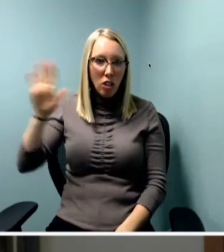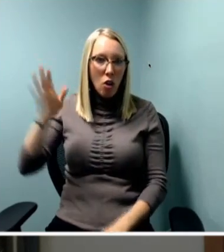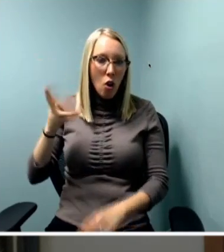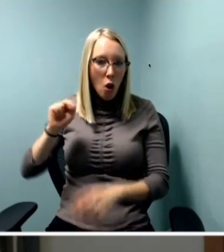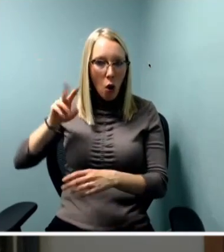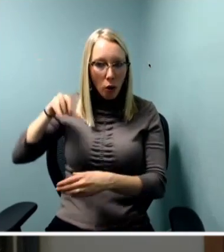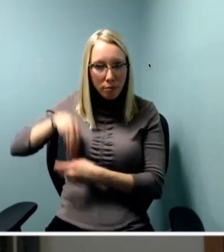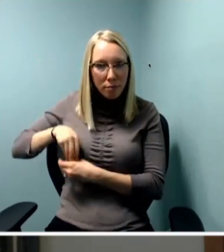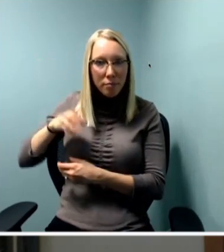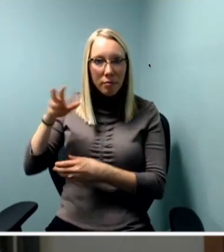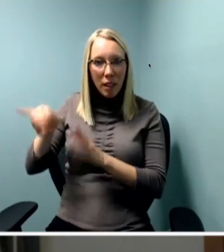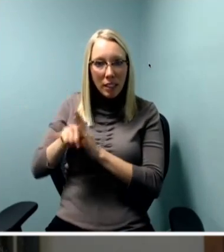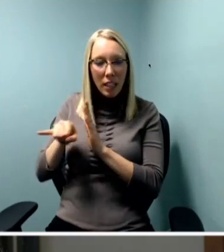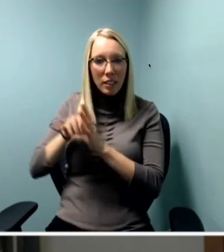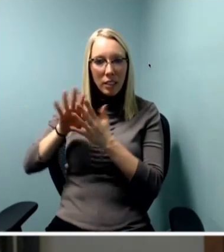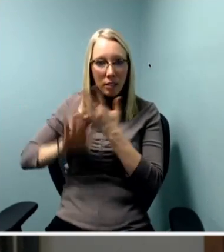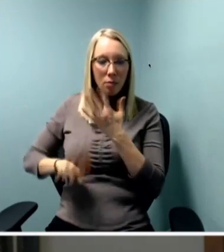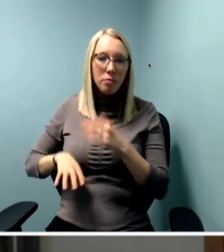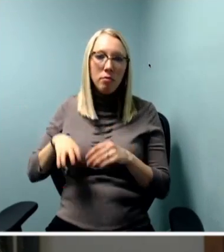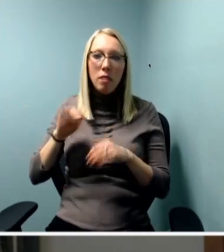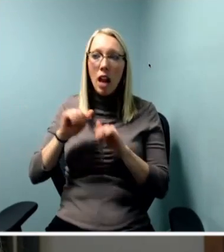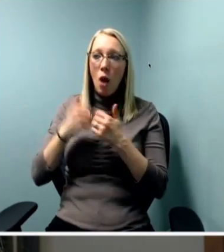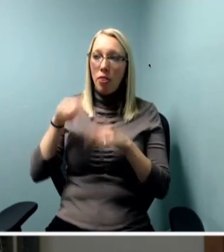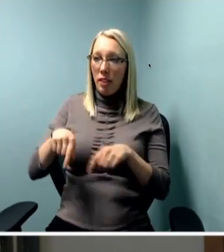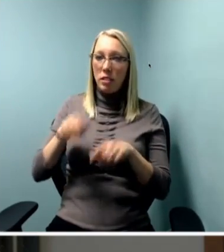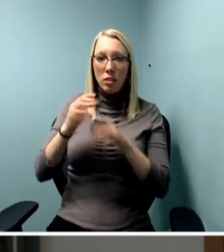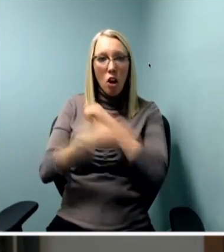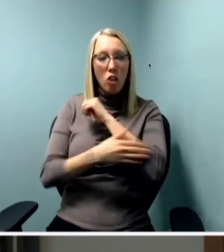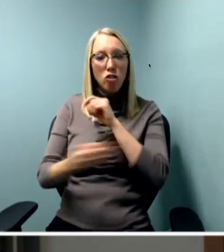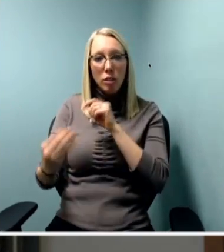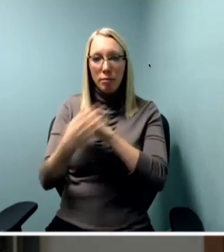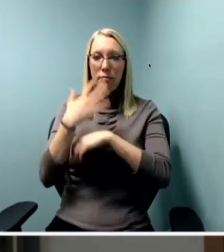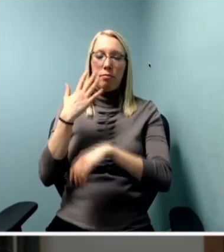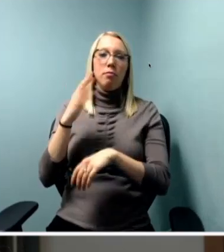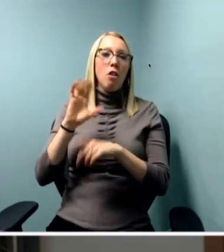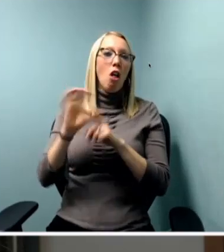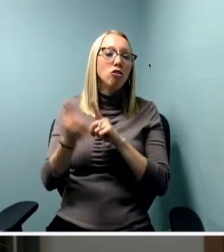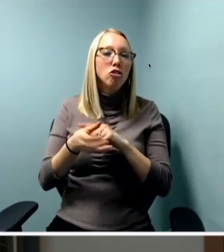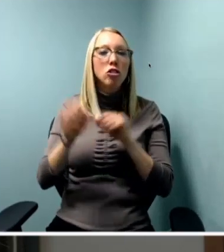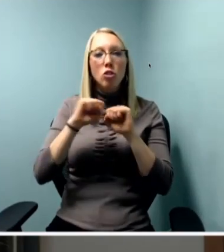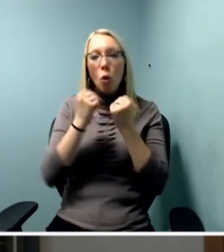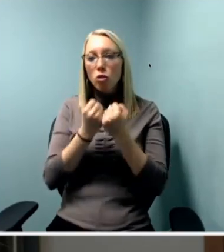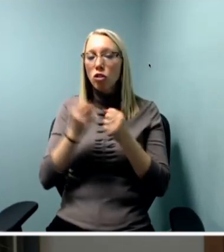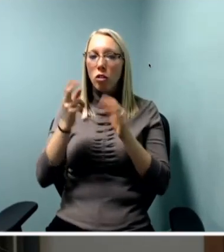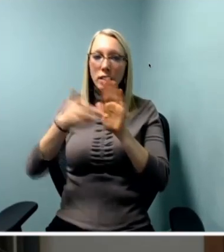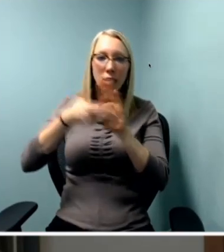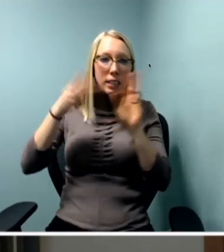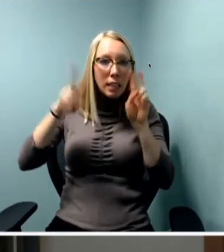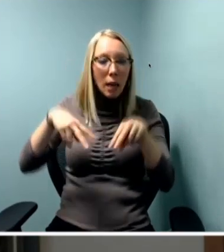in this country and all of the issues and stigma around disability.